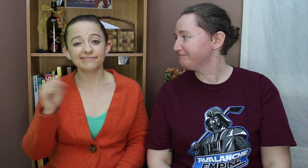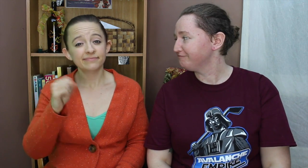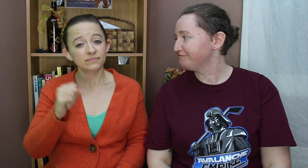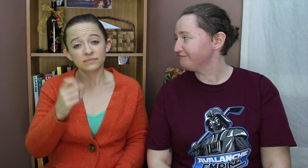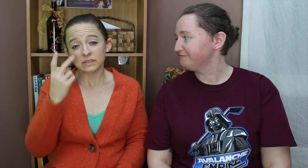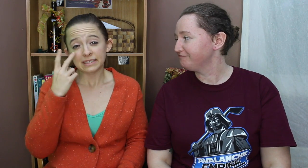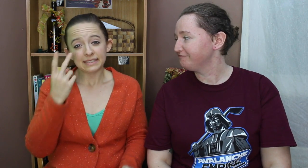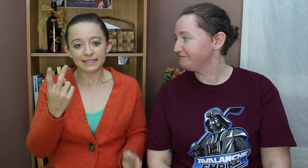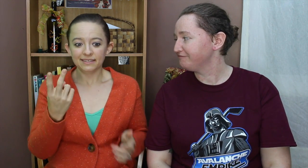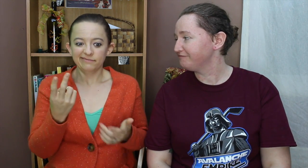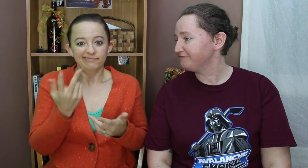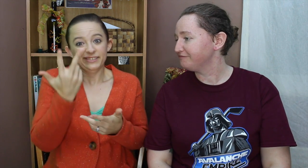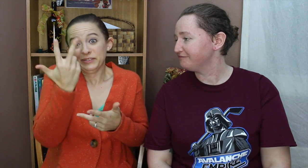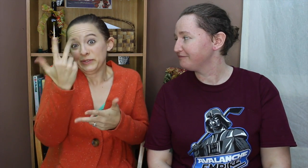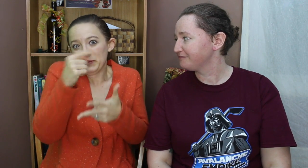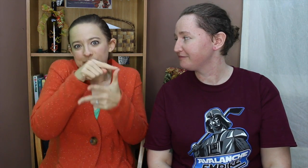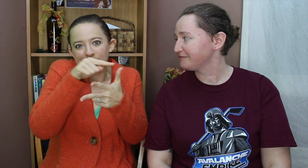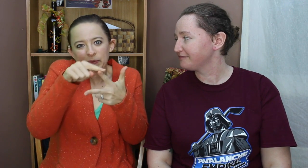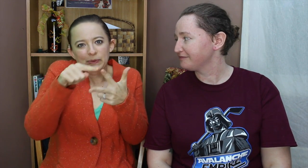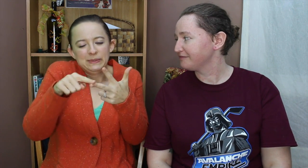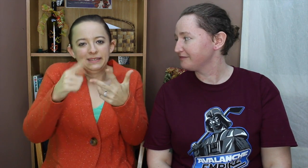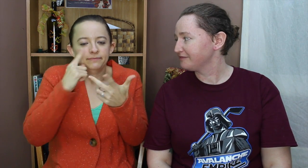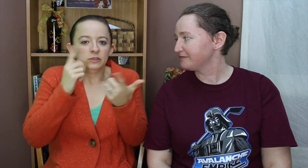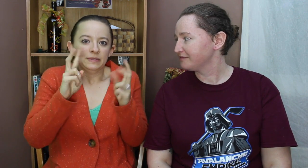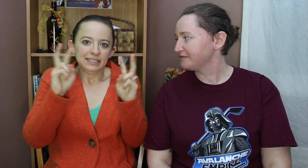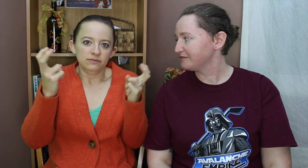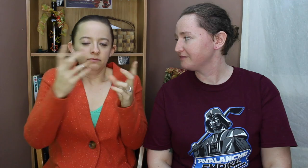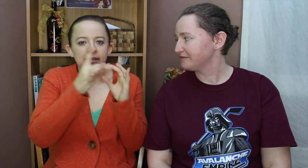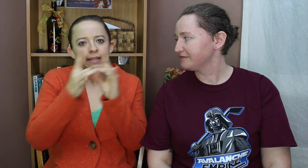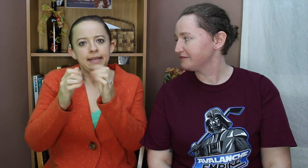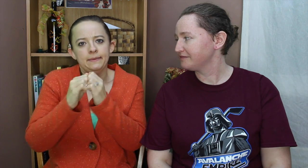[Jill] Yup and as you can see these are just 3